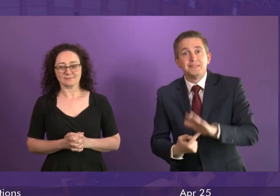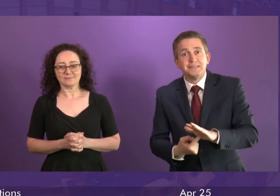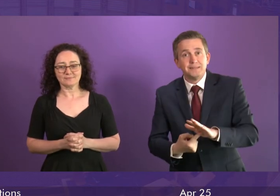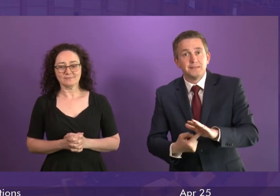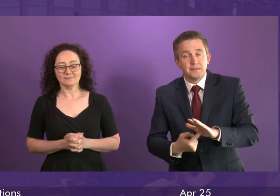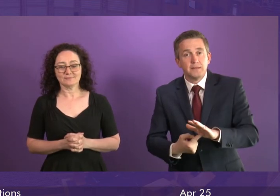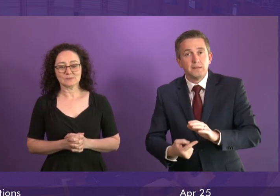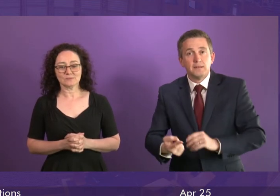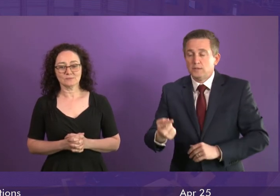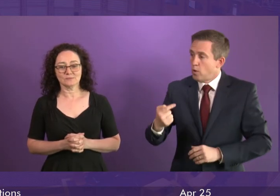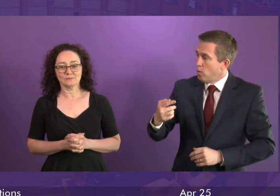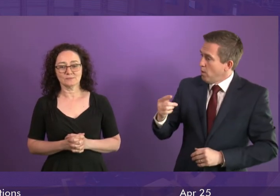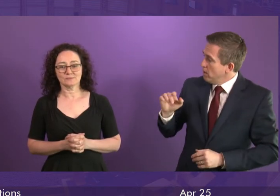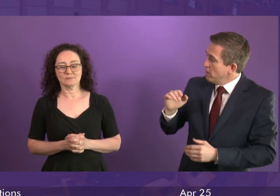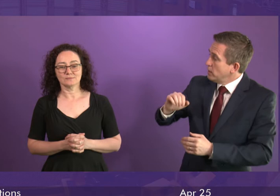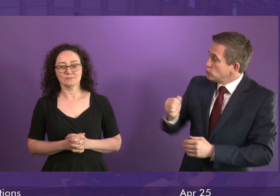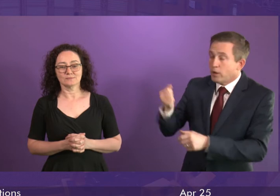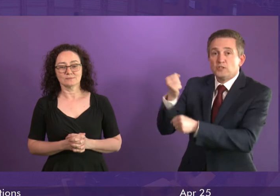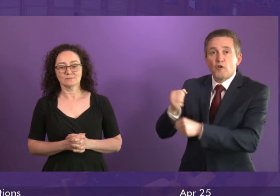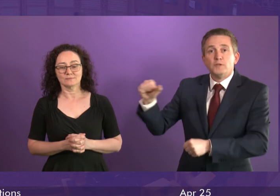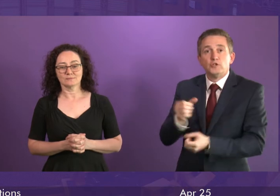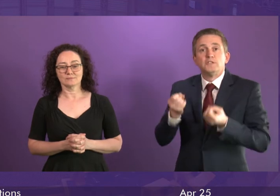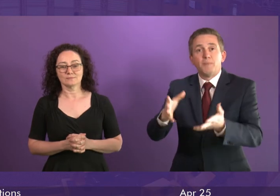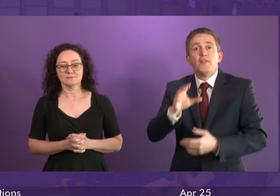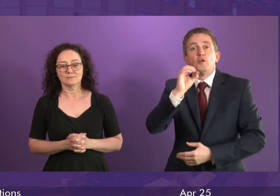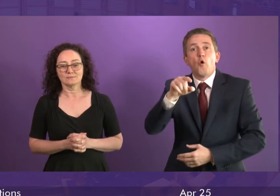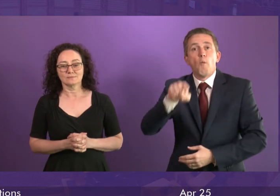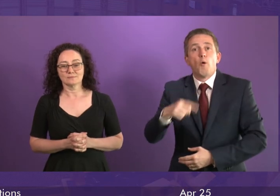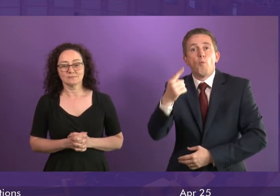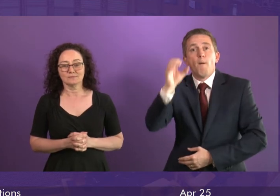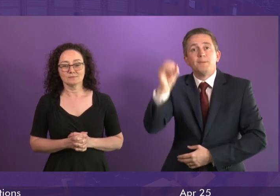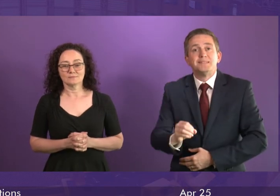Labour thinks that the Government should spend the 0.1 per cent of the Scottish budget that